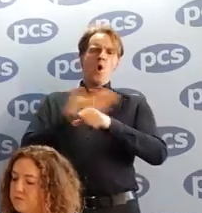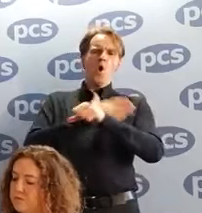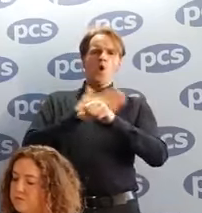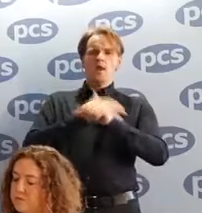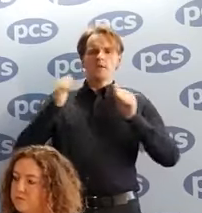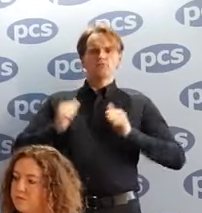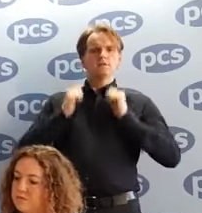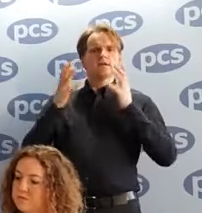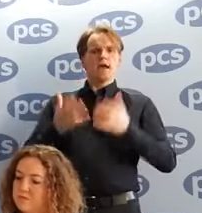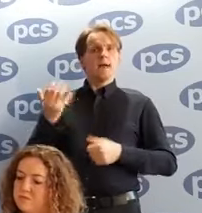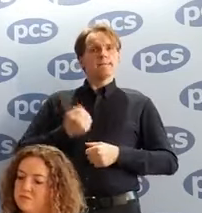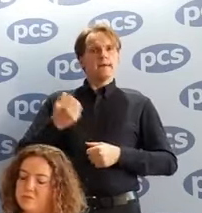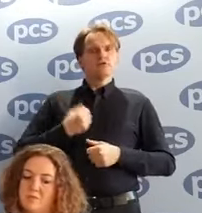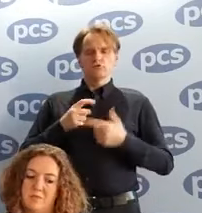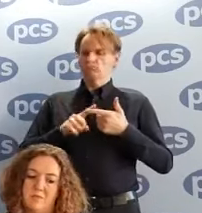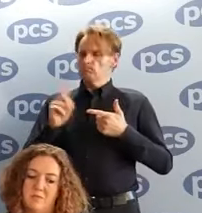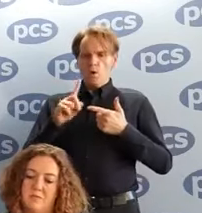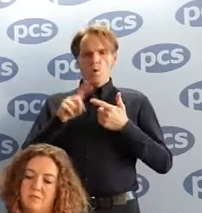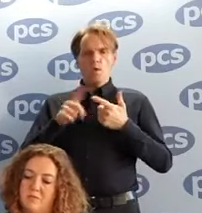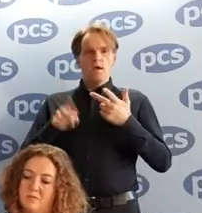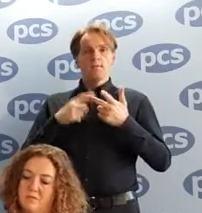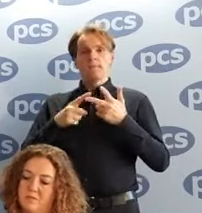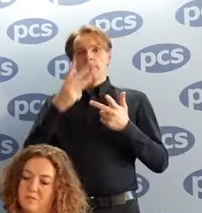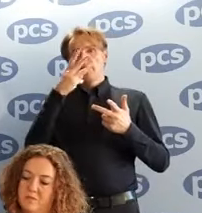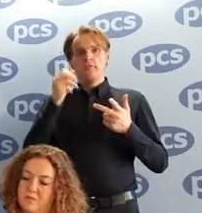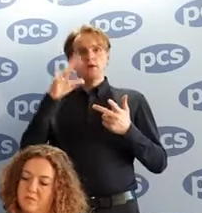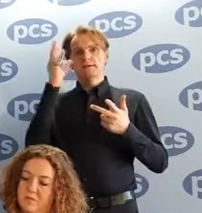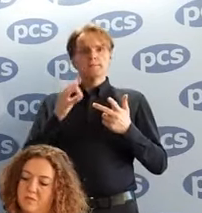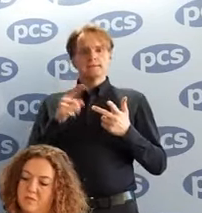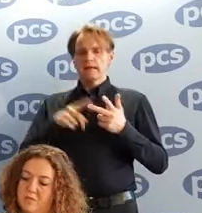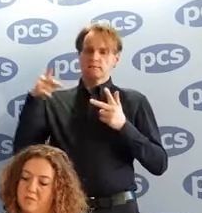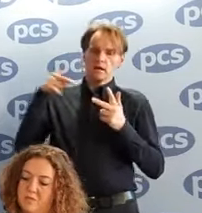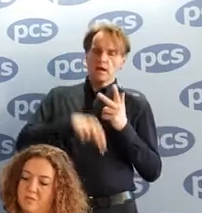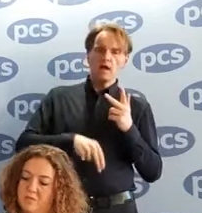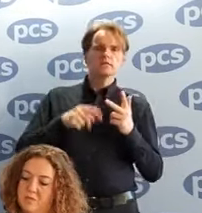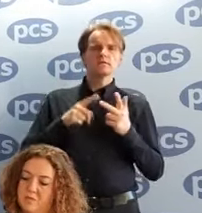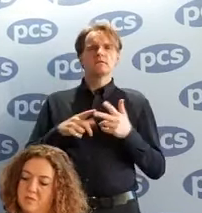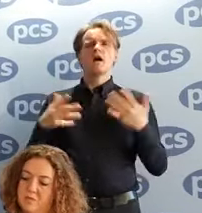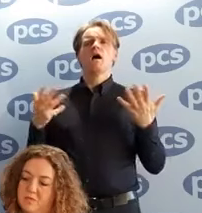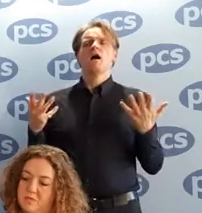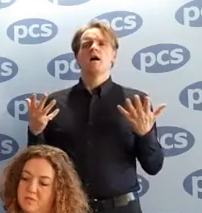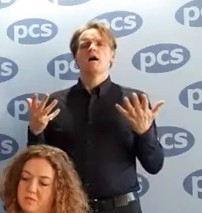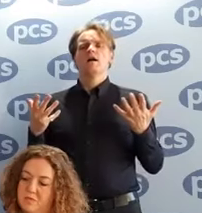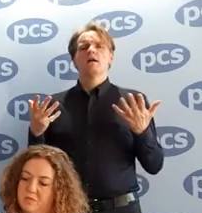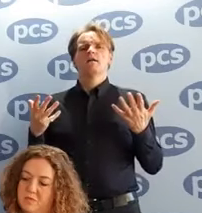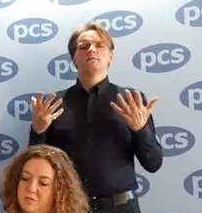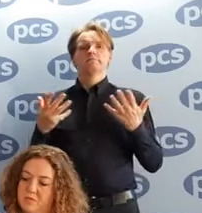making cuts of up to 30% the people who really needed a decent Compensation Scheme because the government was cutting jobs left, right